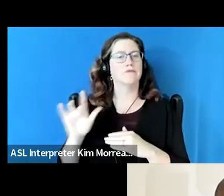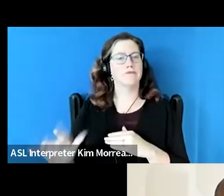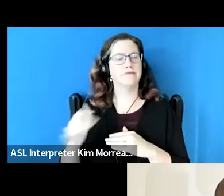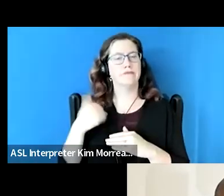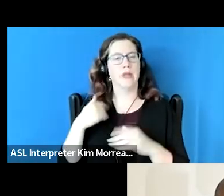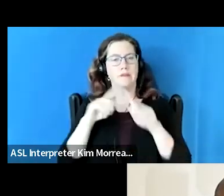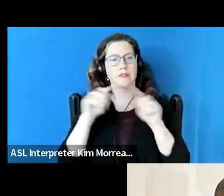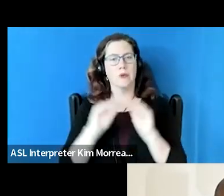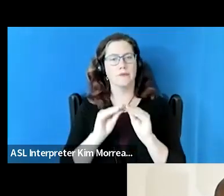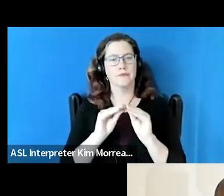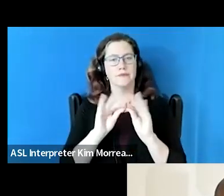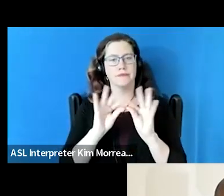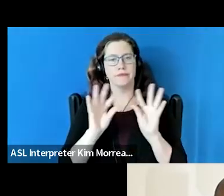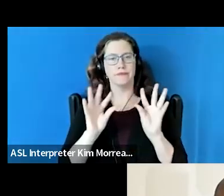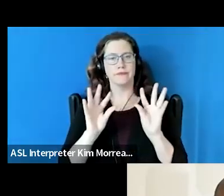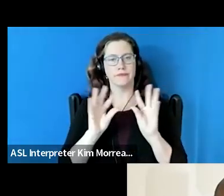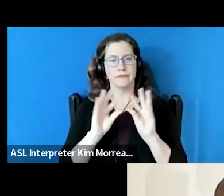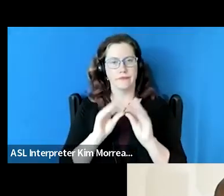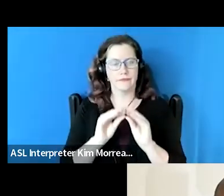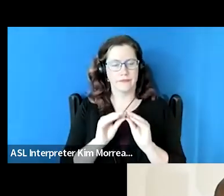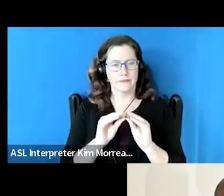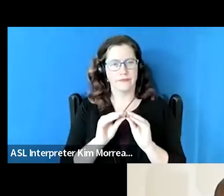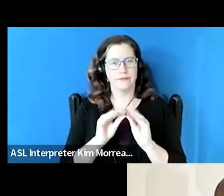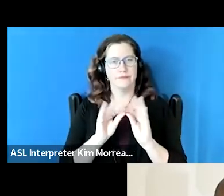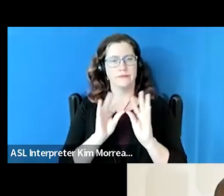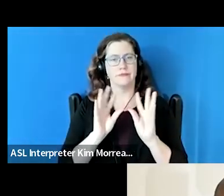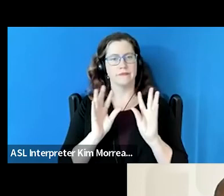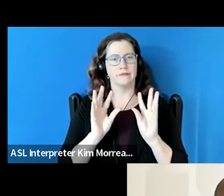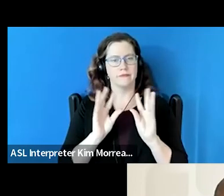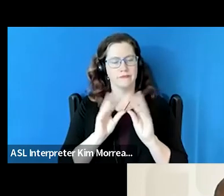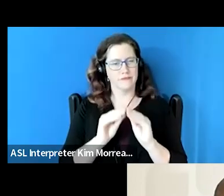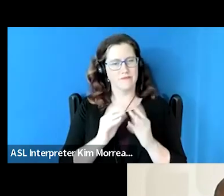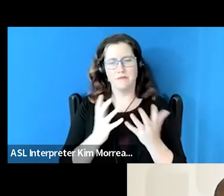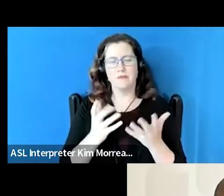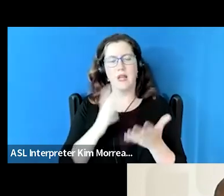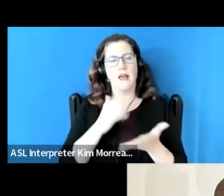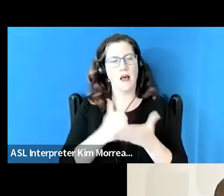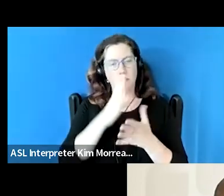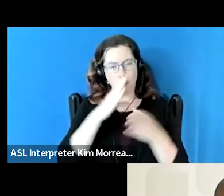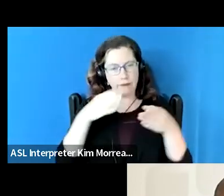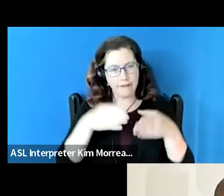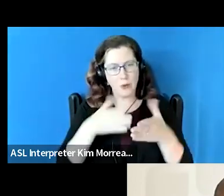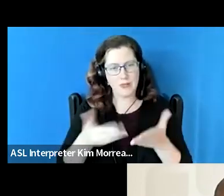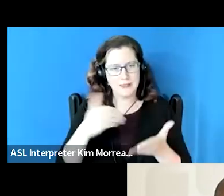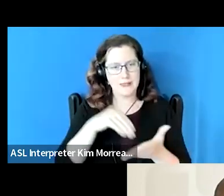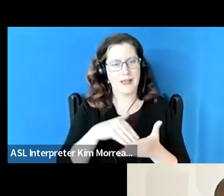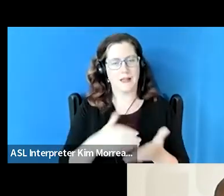there's diaphragmatic breathing, and be able to just sort of reenter or refocus. I kind of think about it,